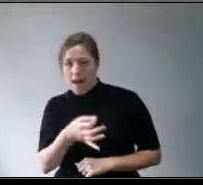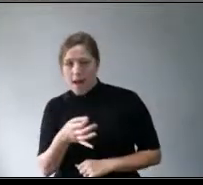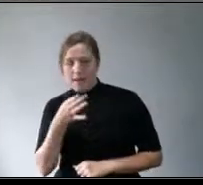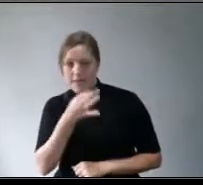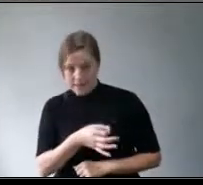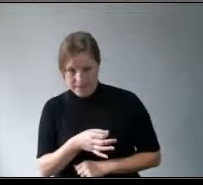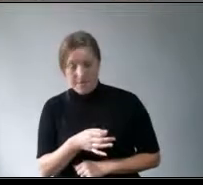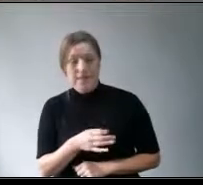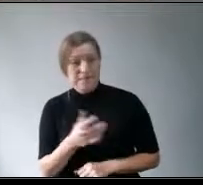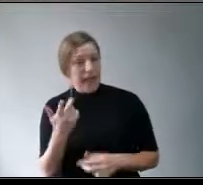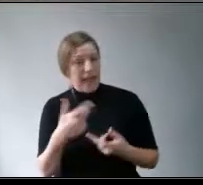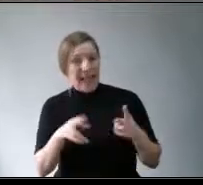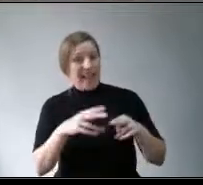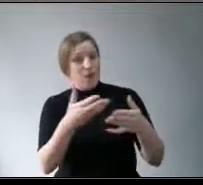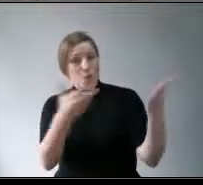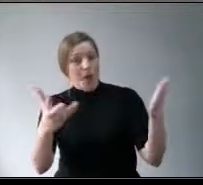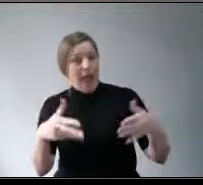any questions into the chat and we'll address those now